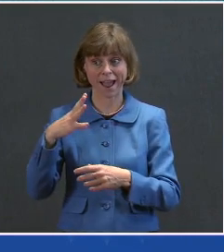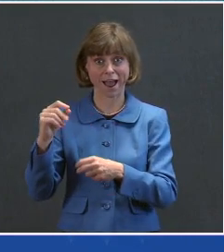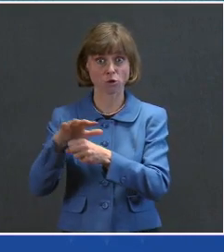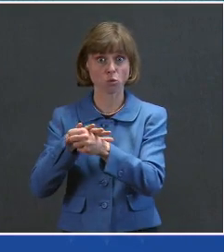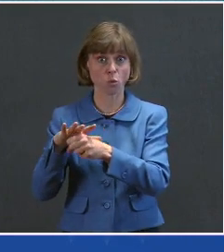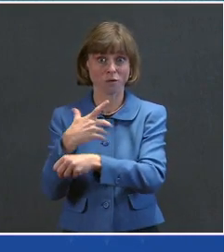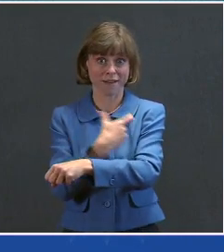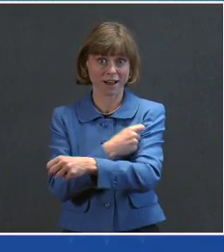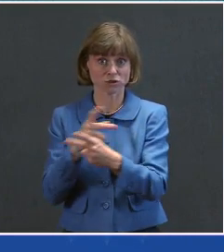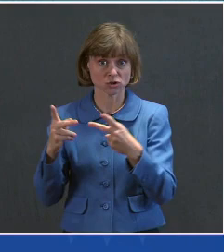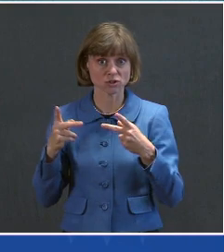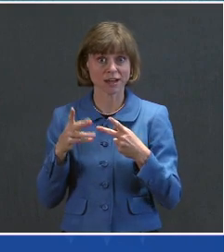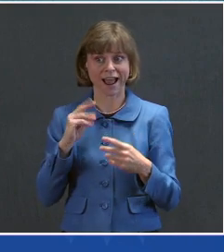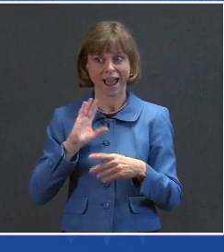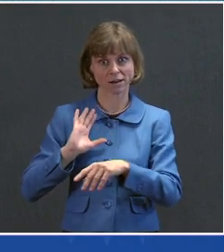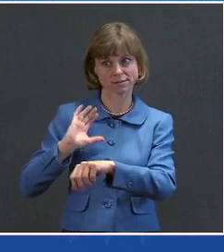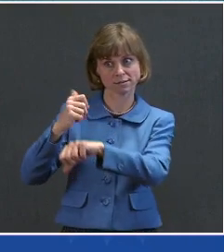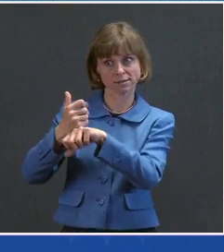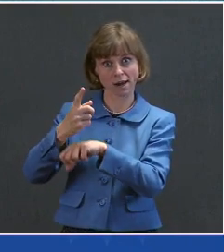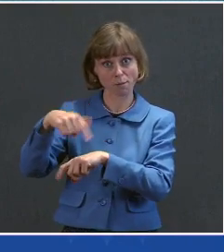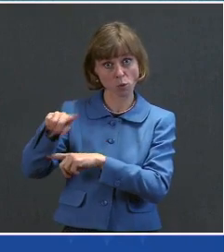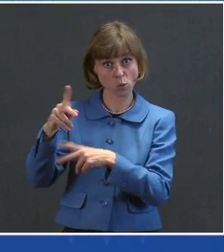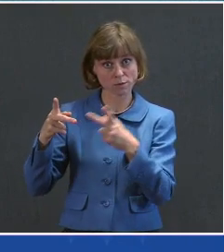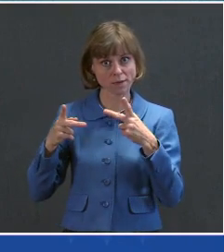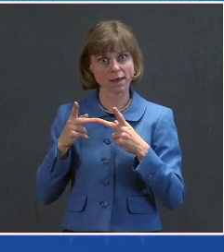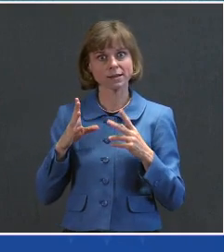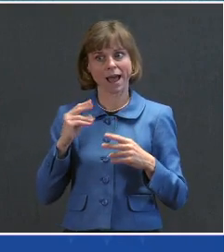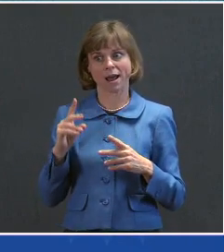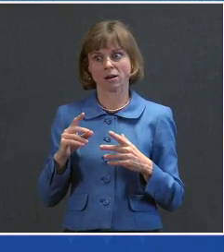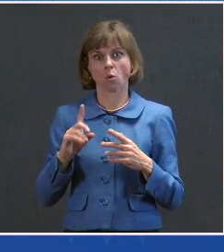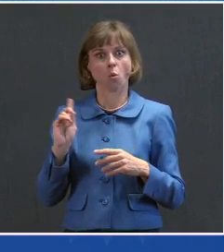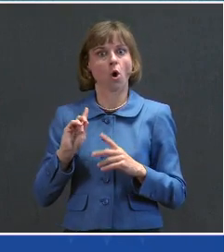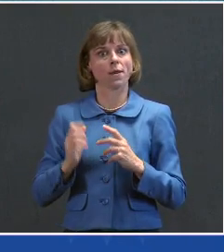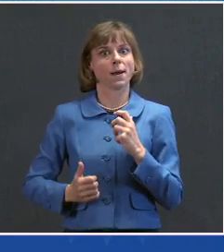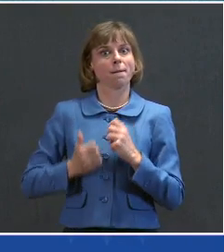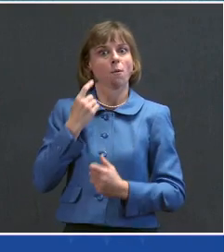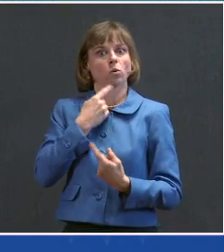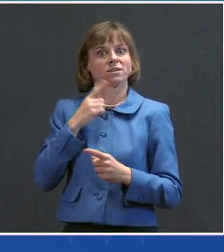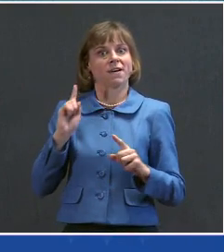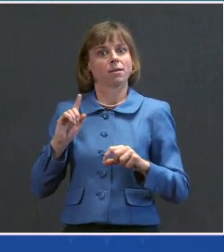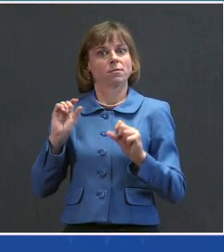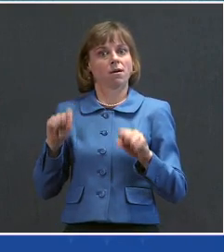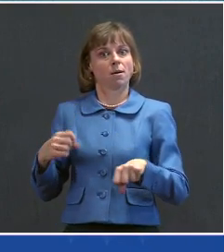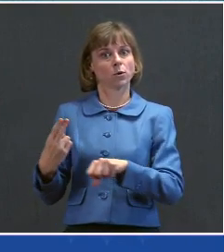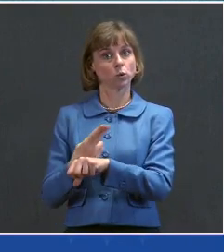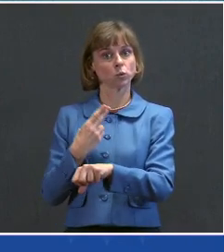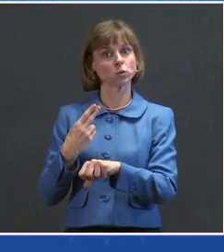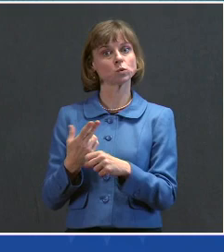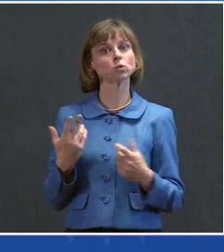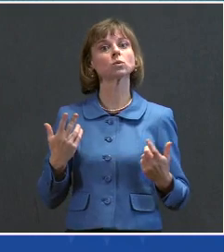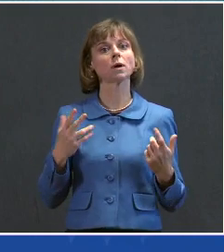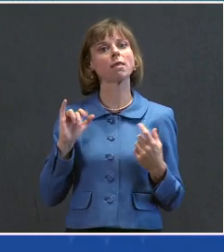and the implementation of those and where they can most effectively be utilized, is something that is part of that discussion.